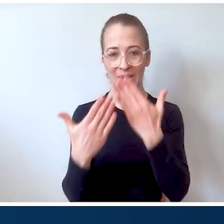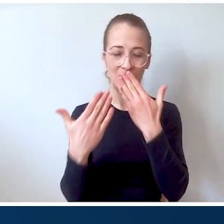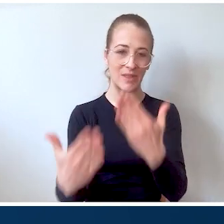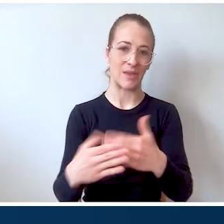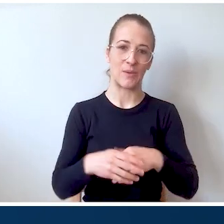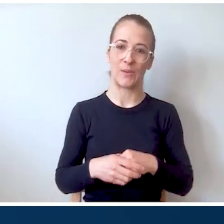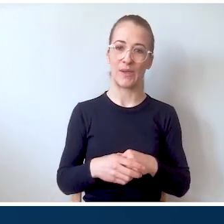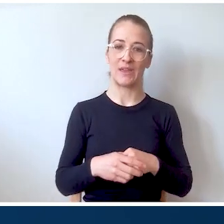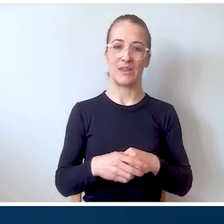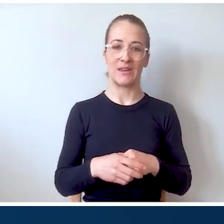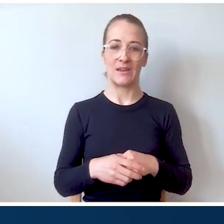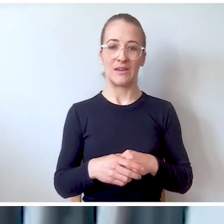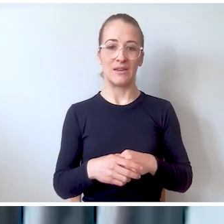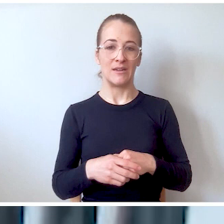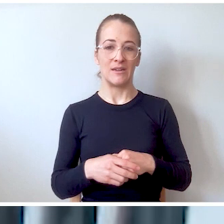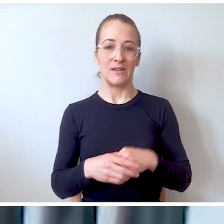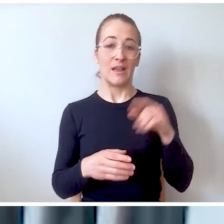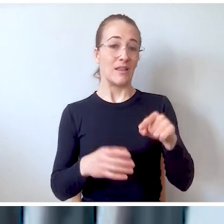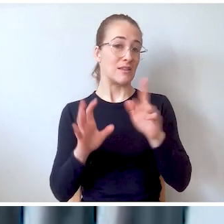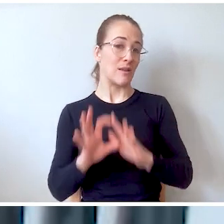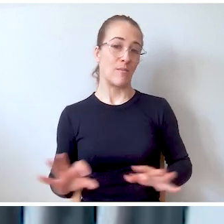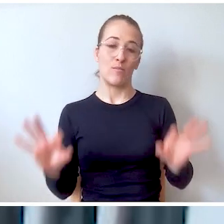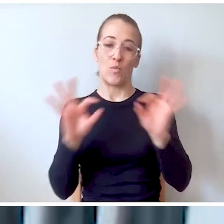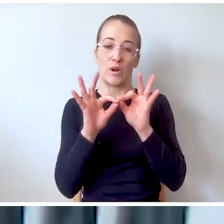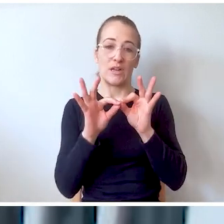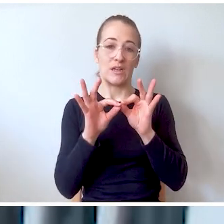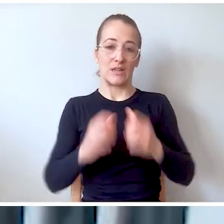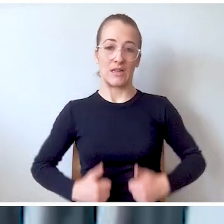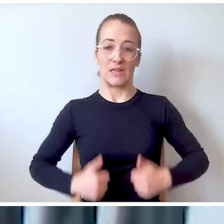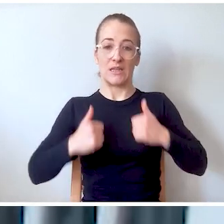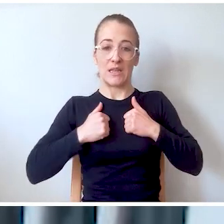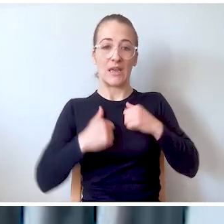And you know, just, this is such an important life journey